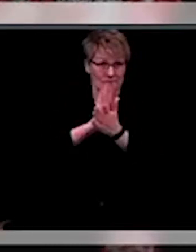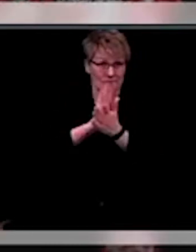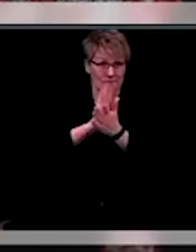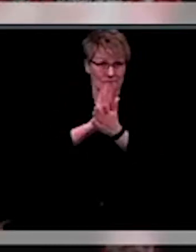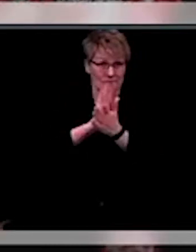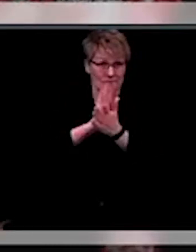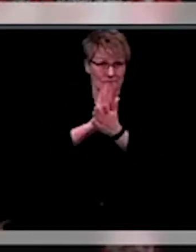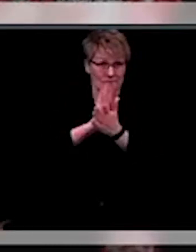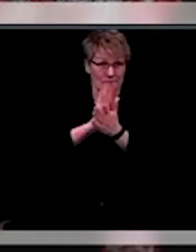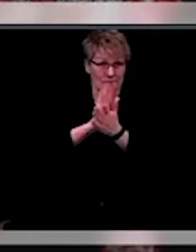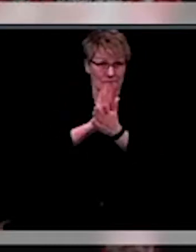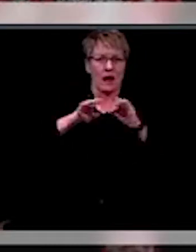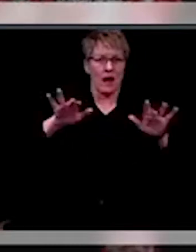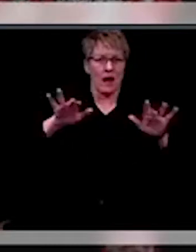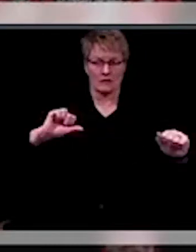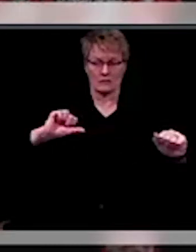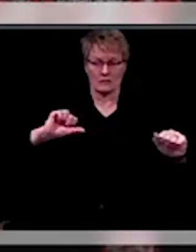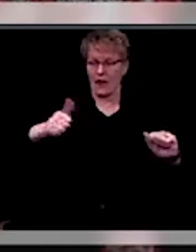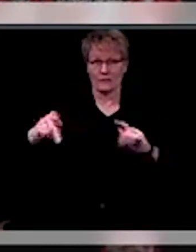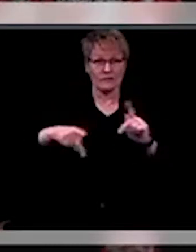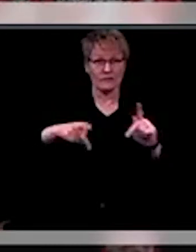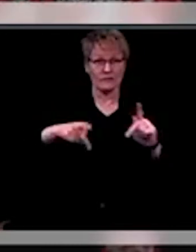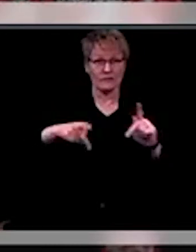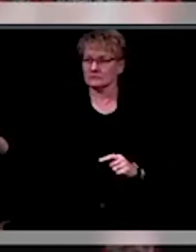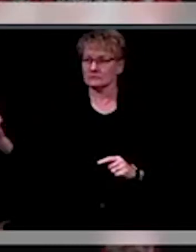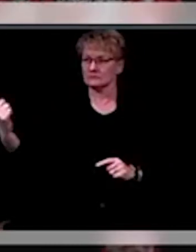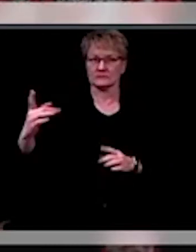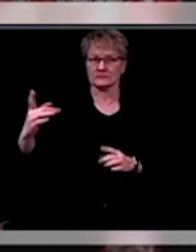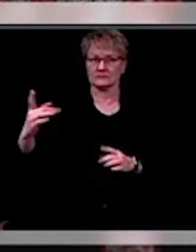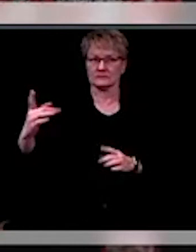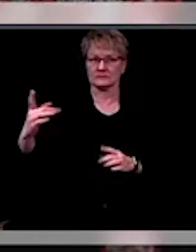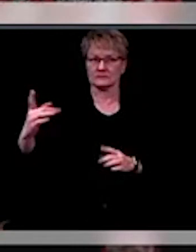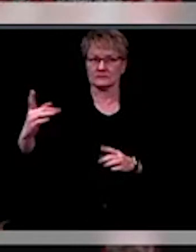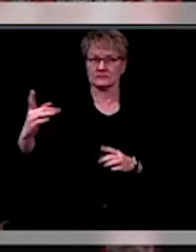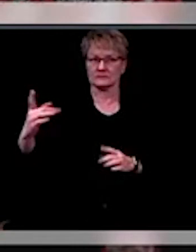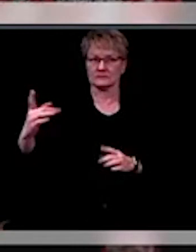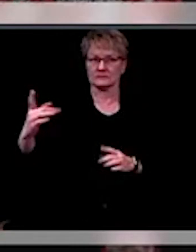actually, when these sorts of spikes start in the younger population, folks in their twenties